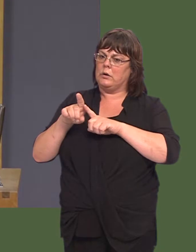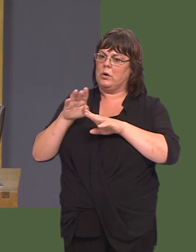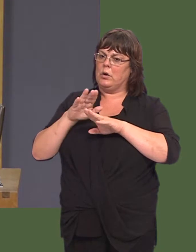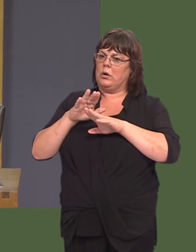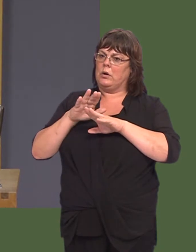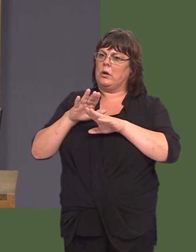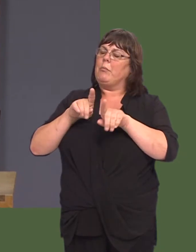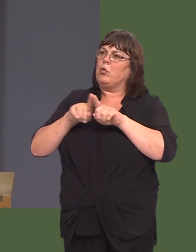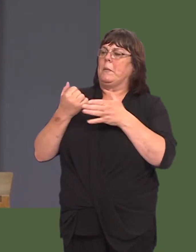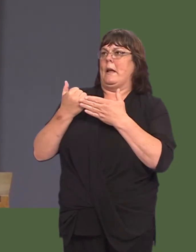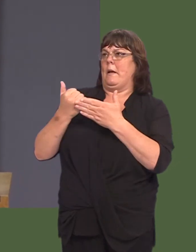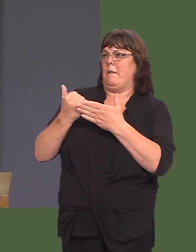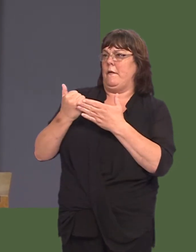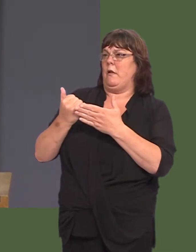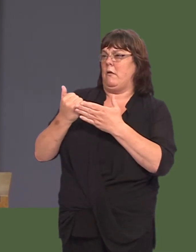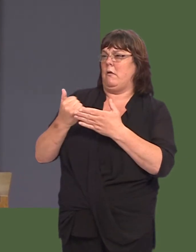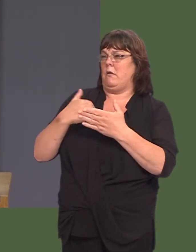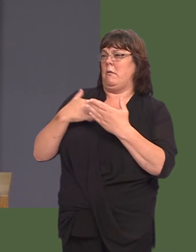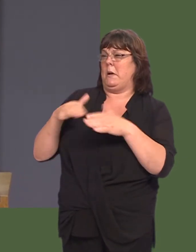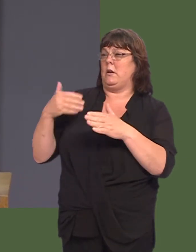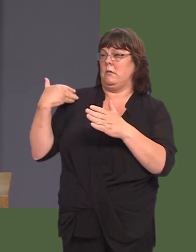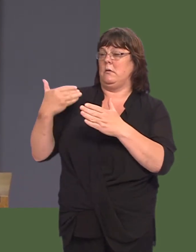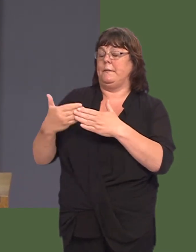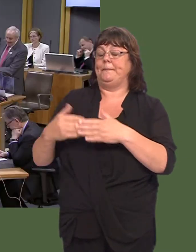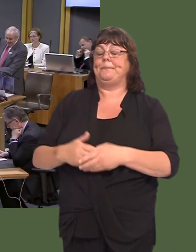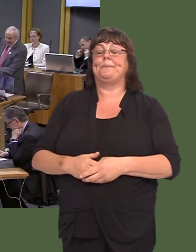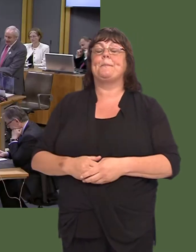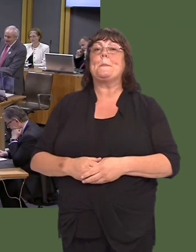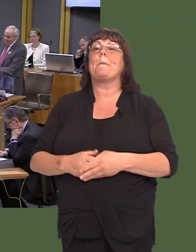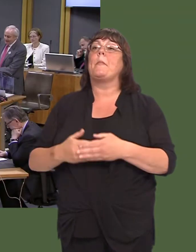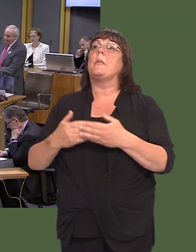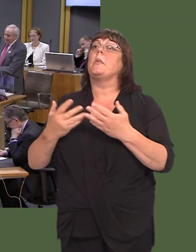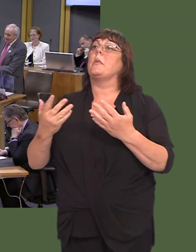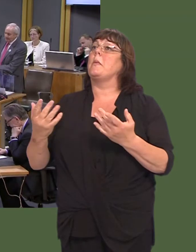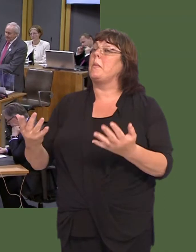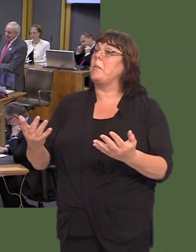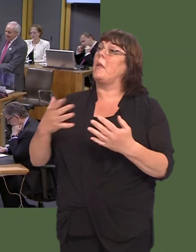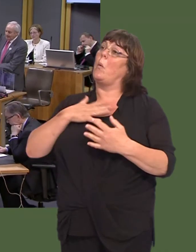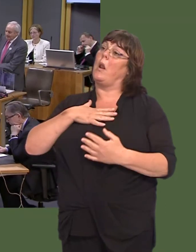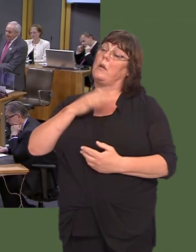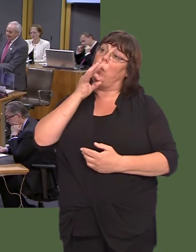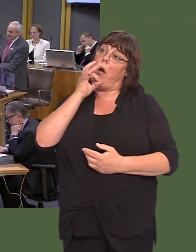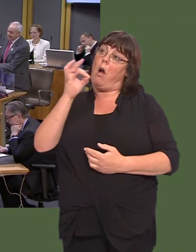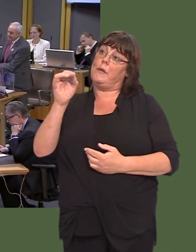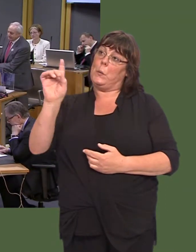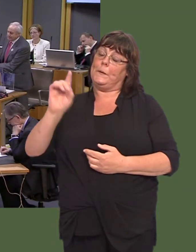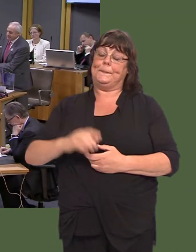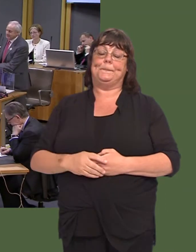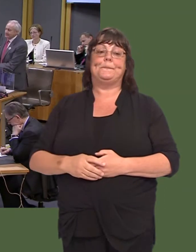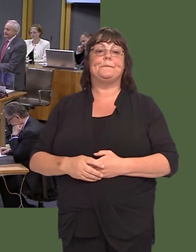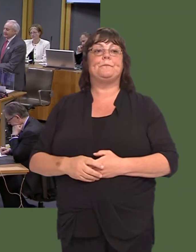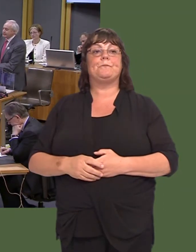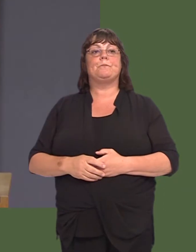non-partisan and helpful, so what I would like to ask the First Minister is: in addition